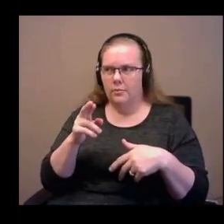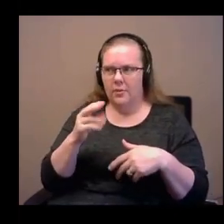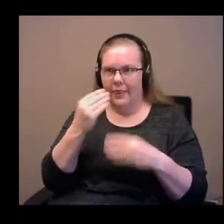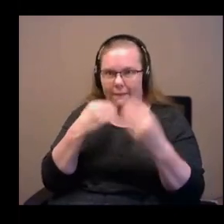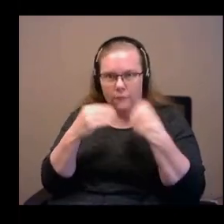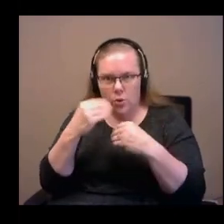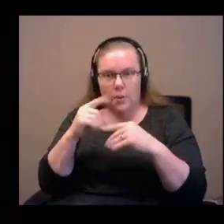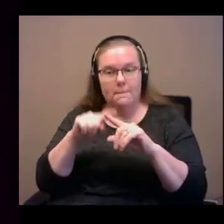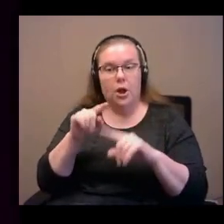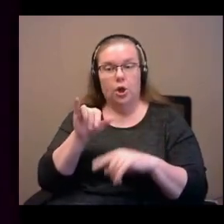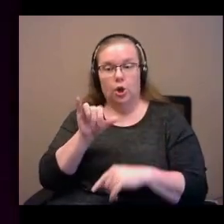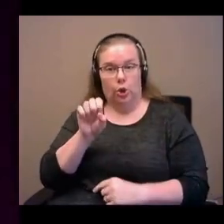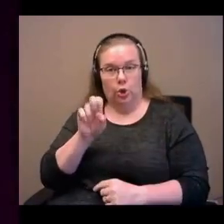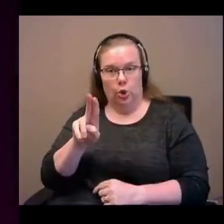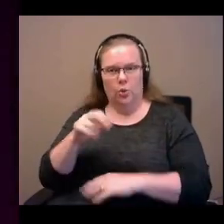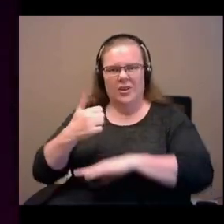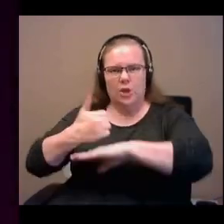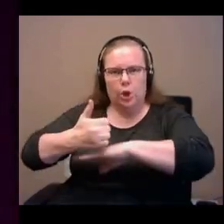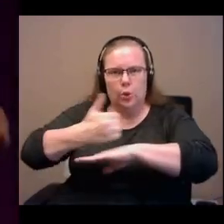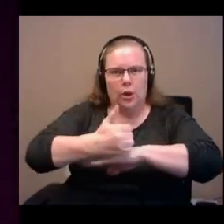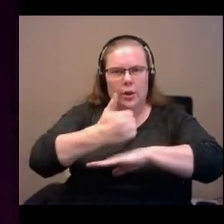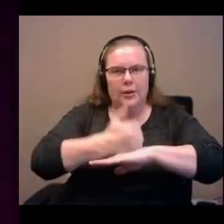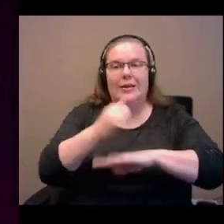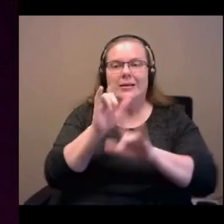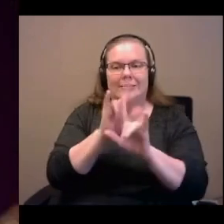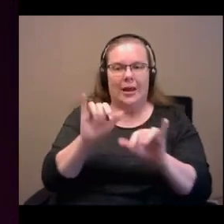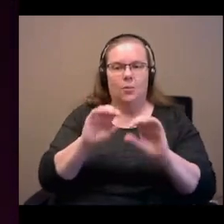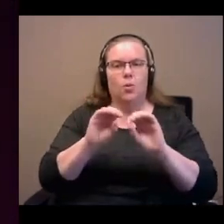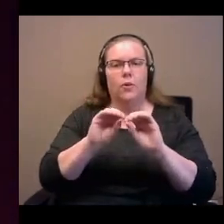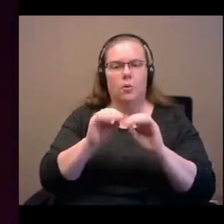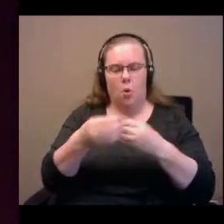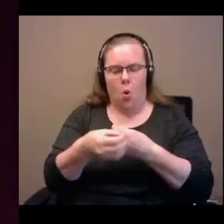Same in an organizational context. “Did you get that report done? Are you finished with this?” It